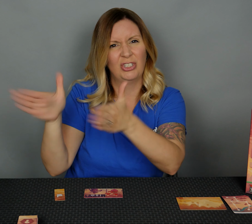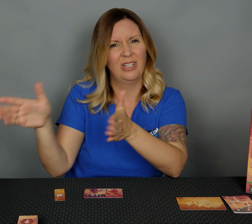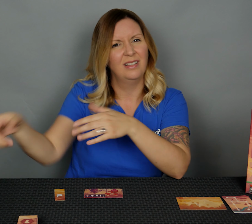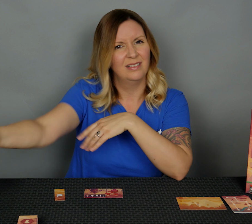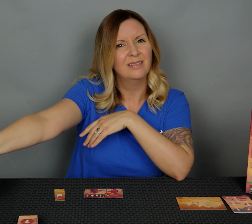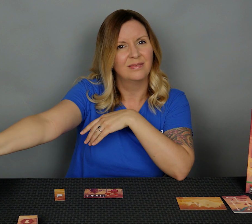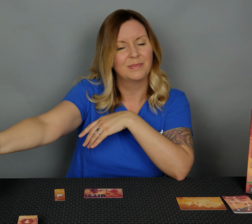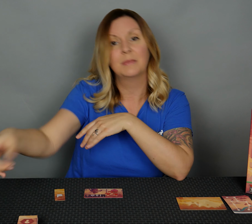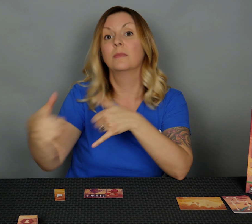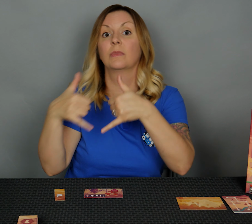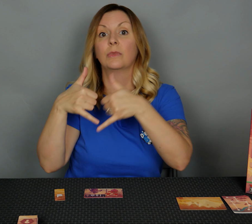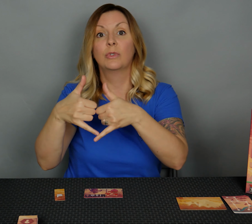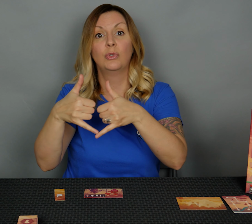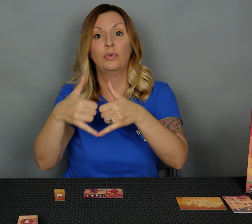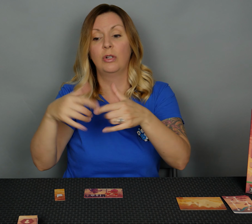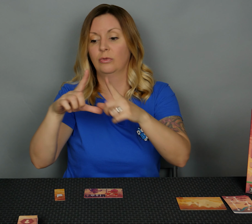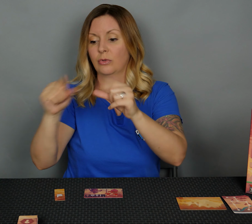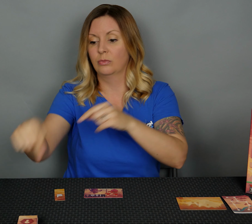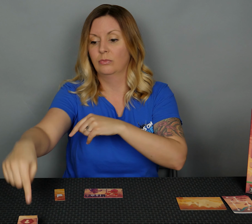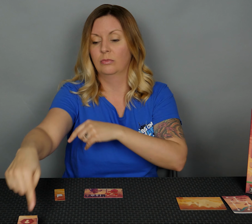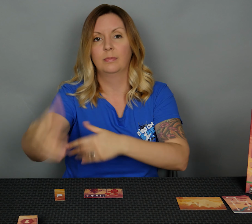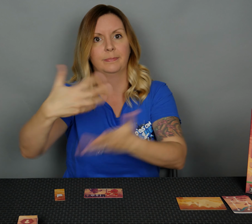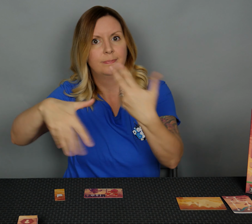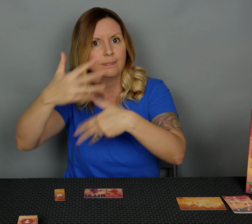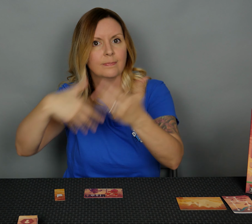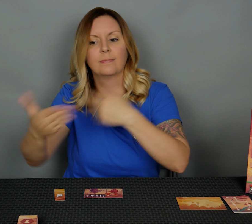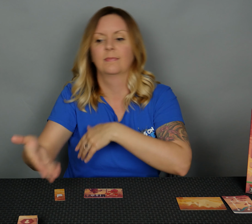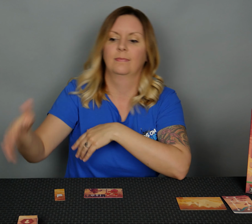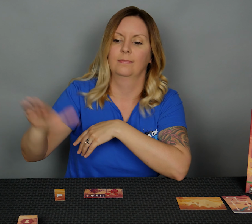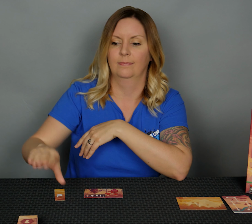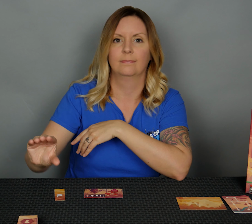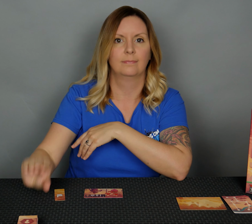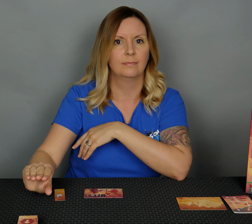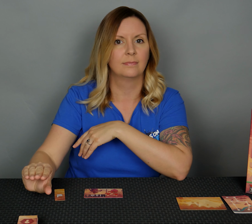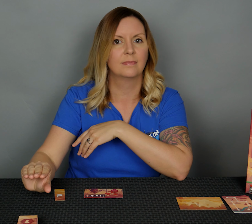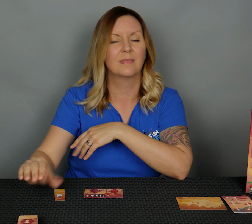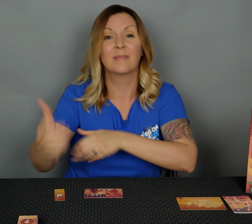general supply. Shuffle the treasure cards in a face down deck.